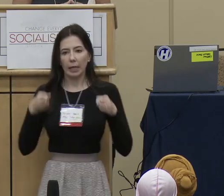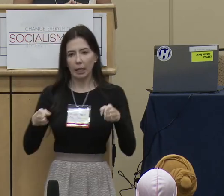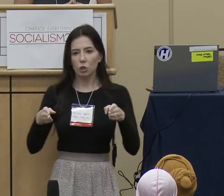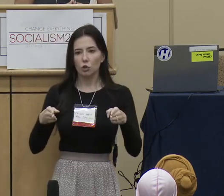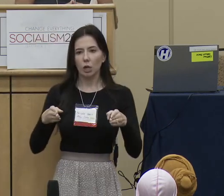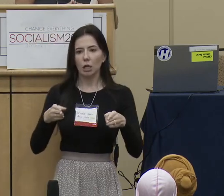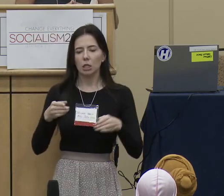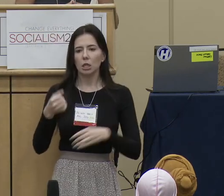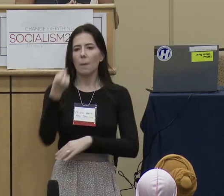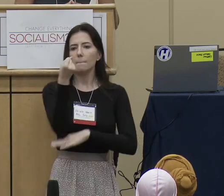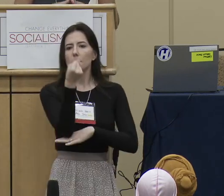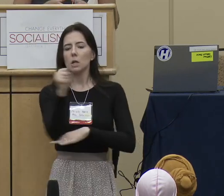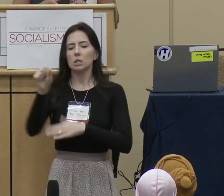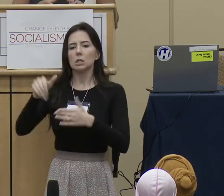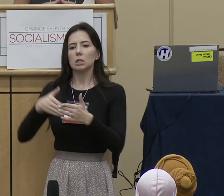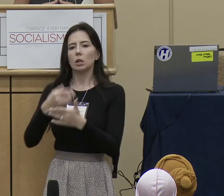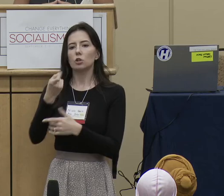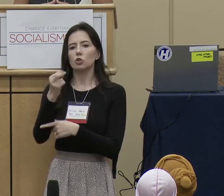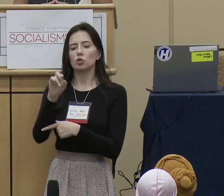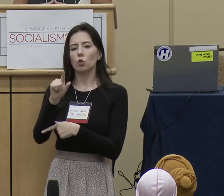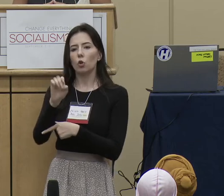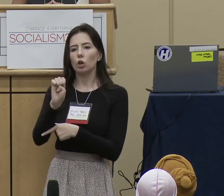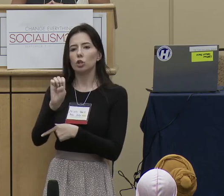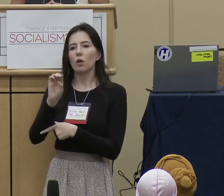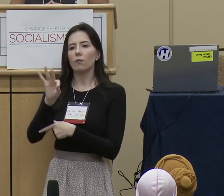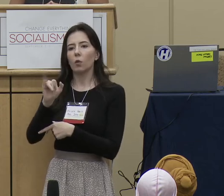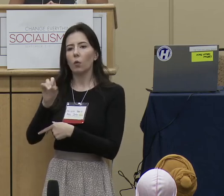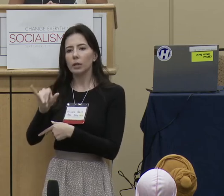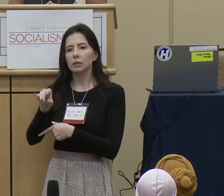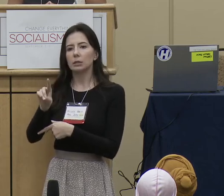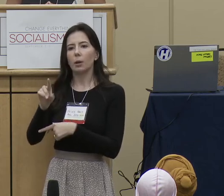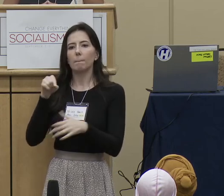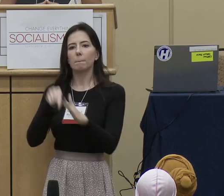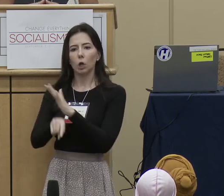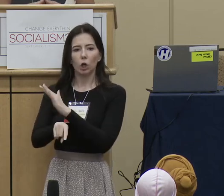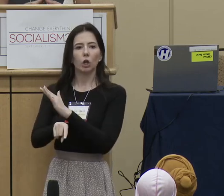were in the street in response to George Floyd's murder . 26